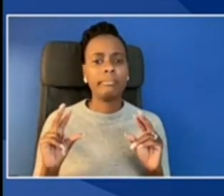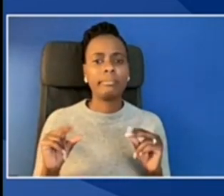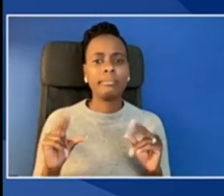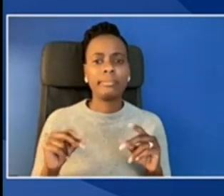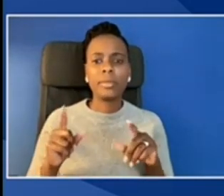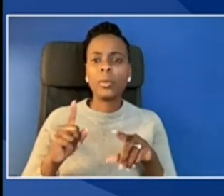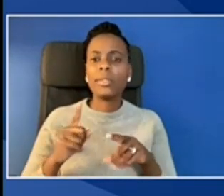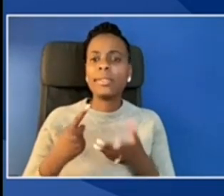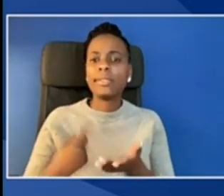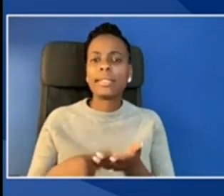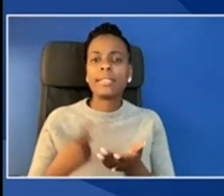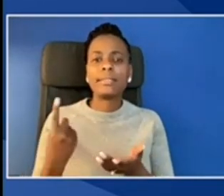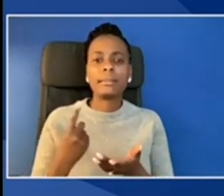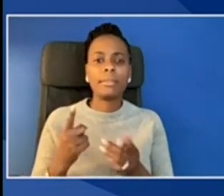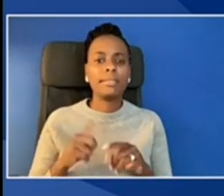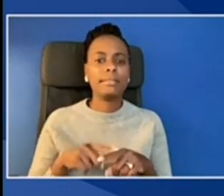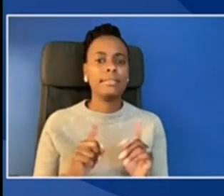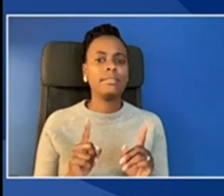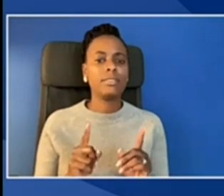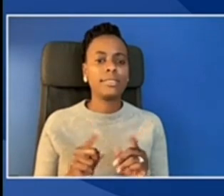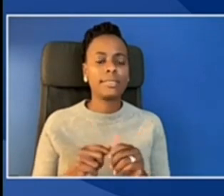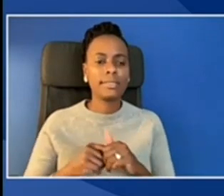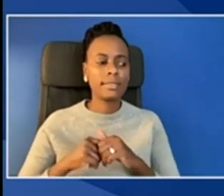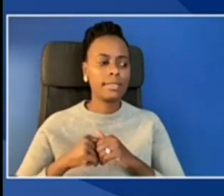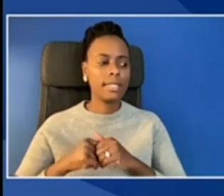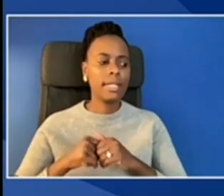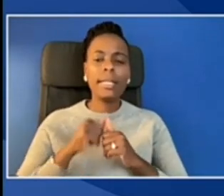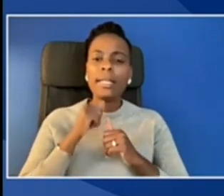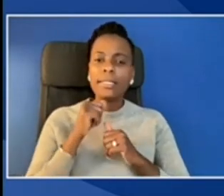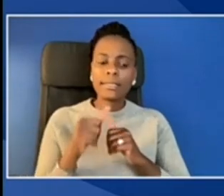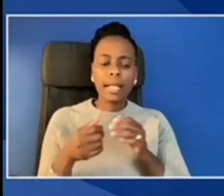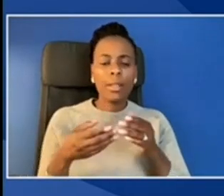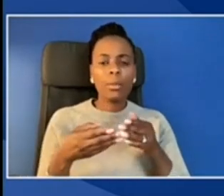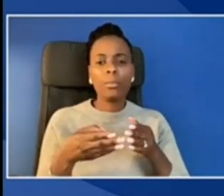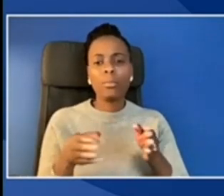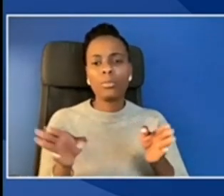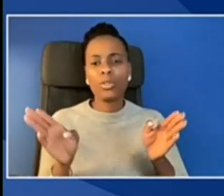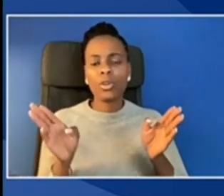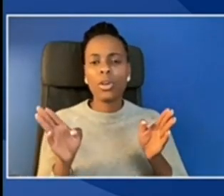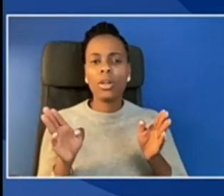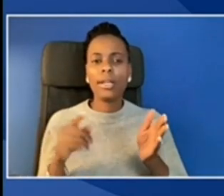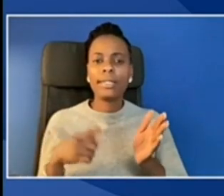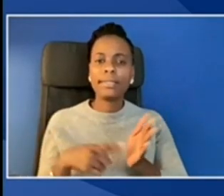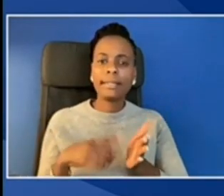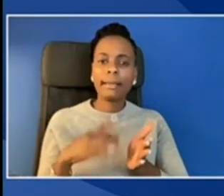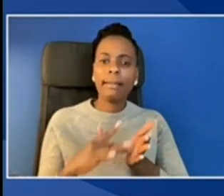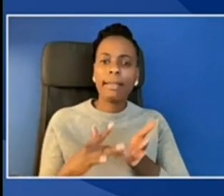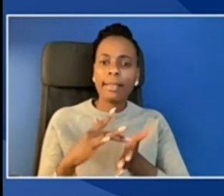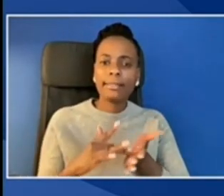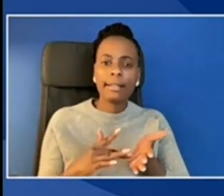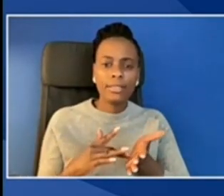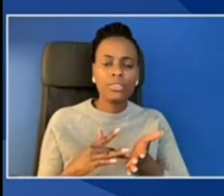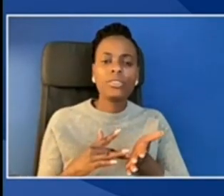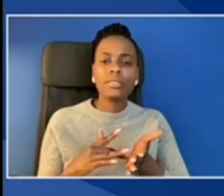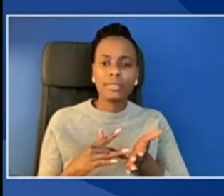So, generally, no. We're not talking about the broad-based debt cancellation that was